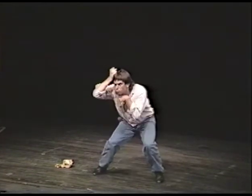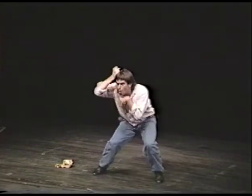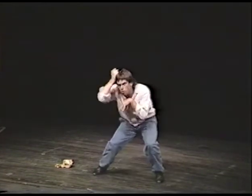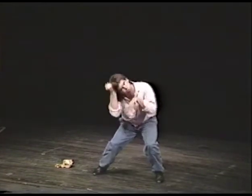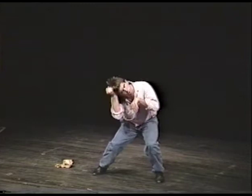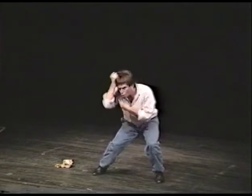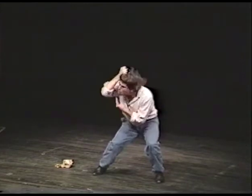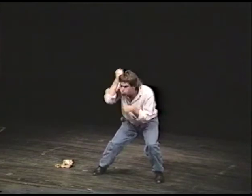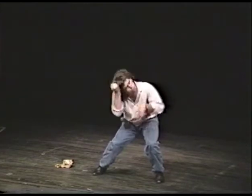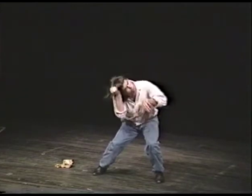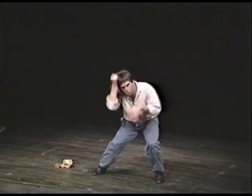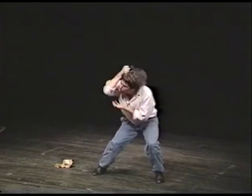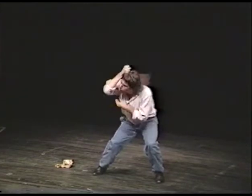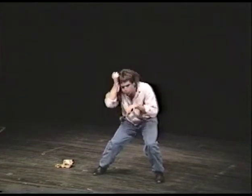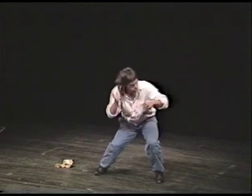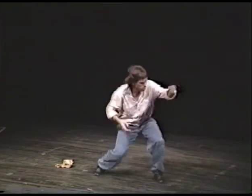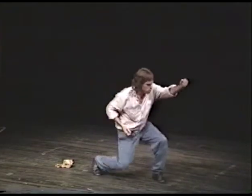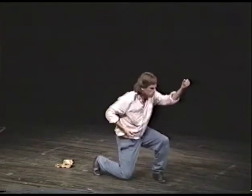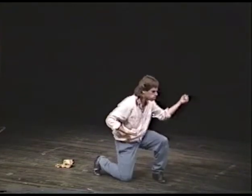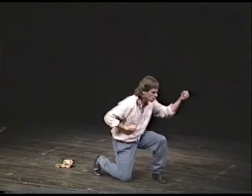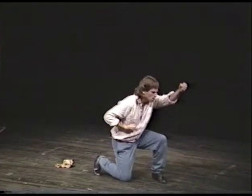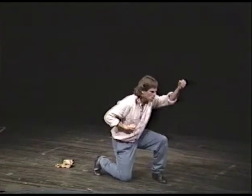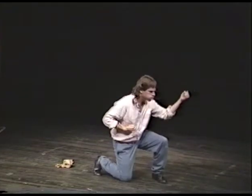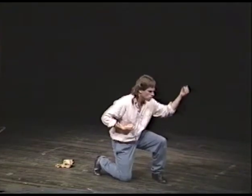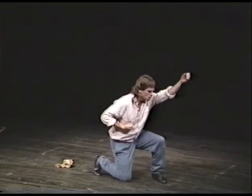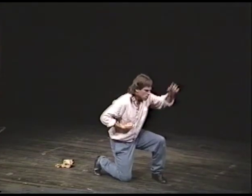[GOAT BELL RINGS]